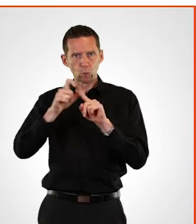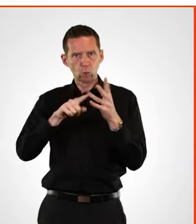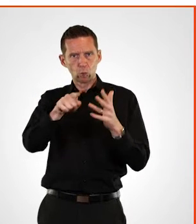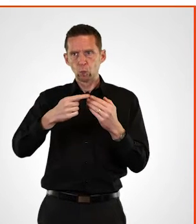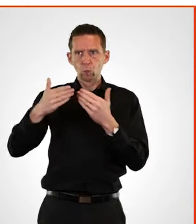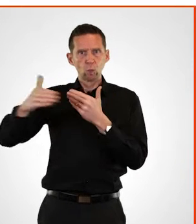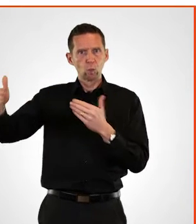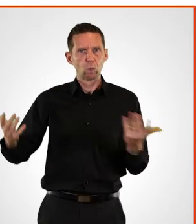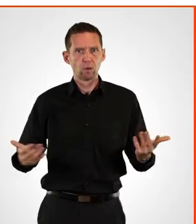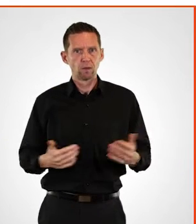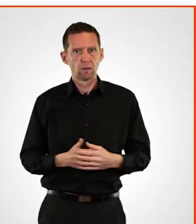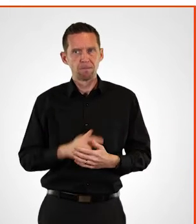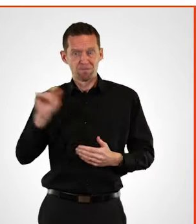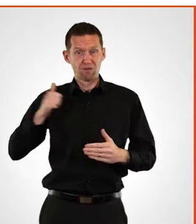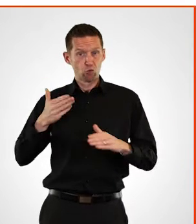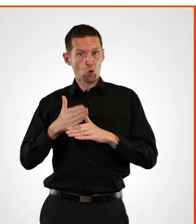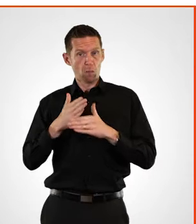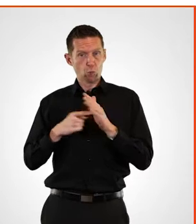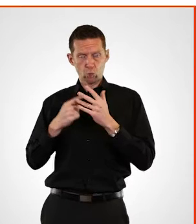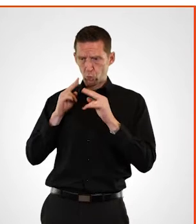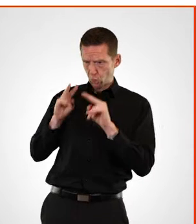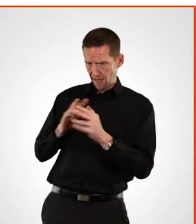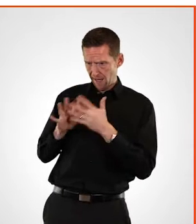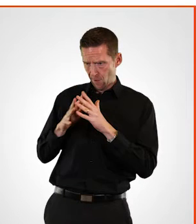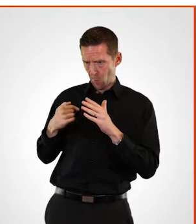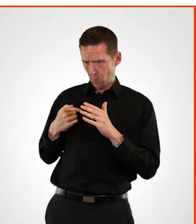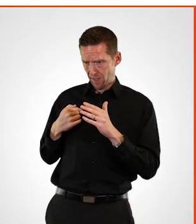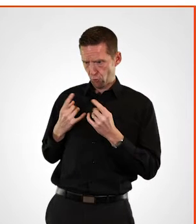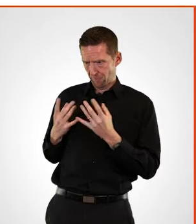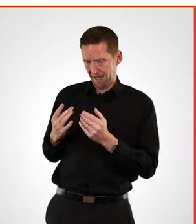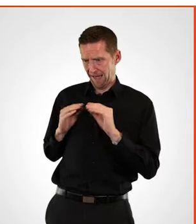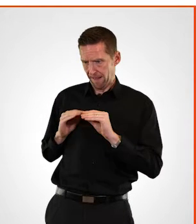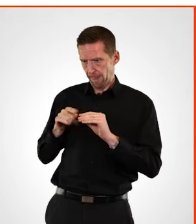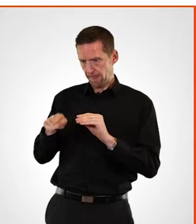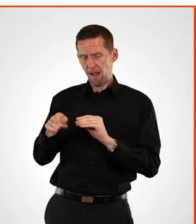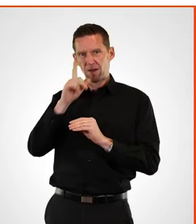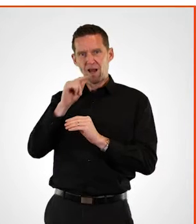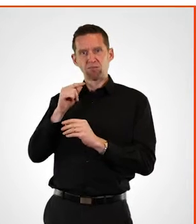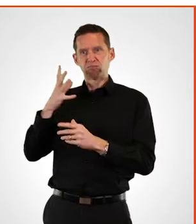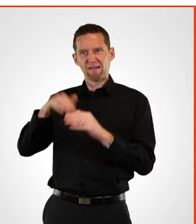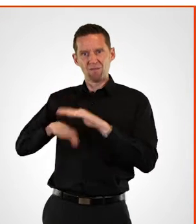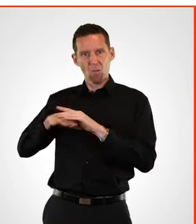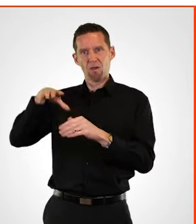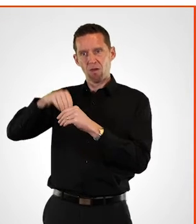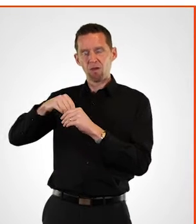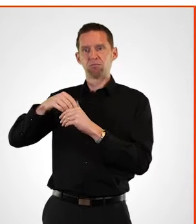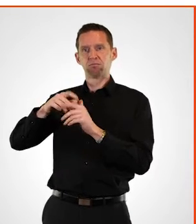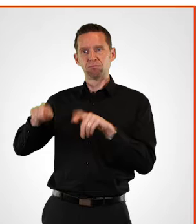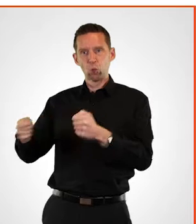So our job is always to be looking at how do we prepare people to be contributing members of society